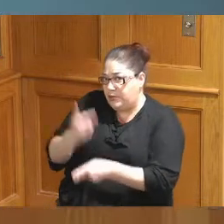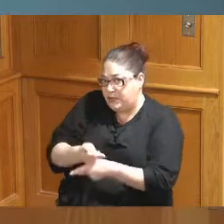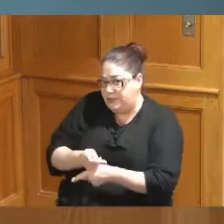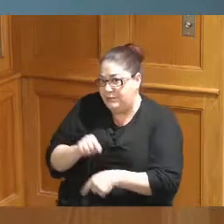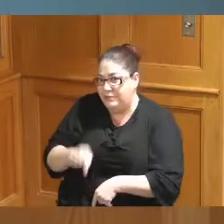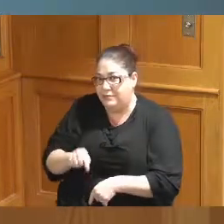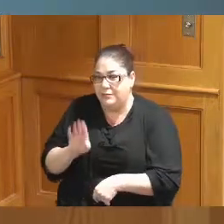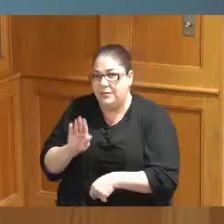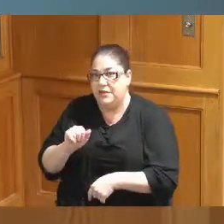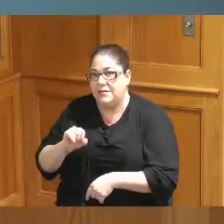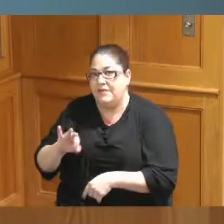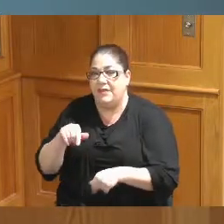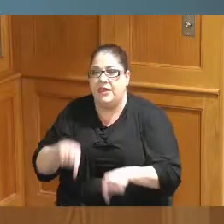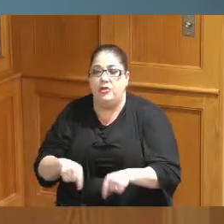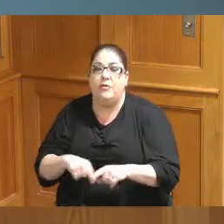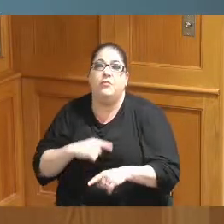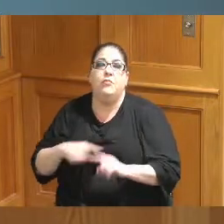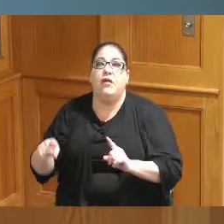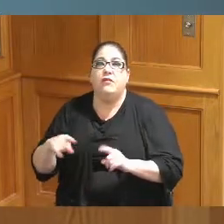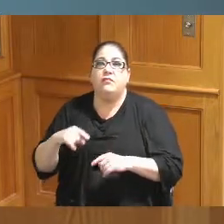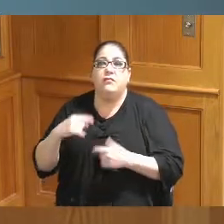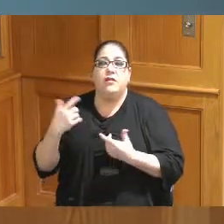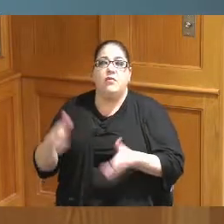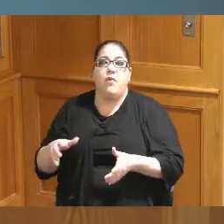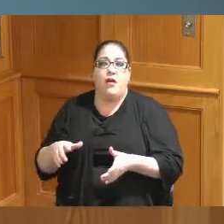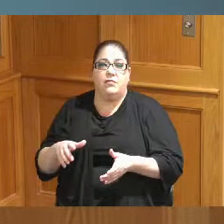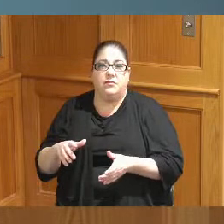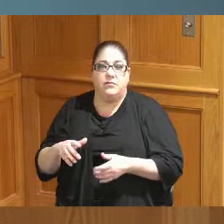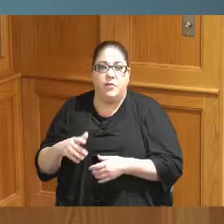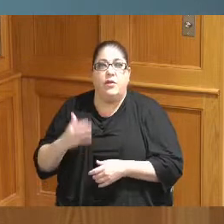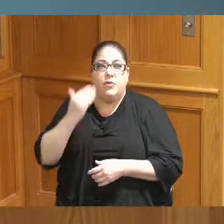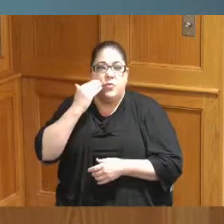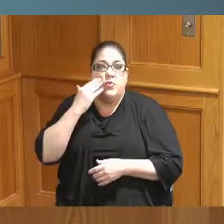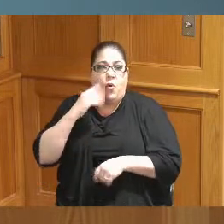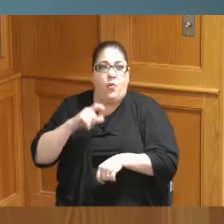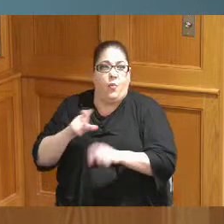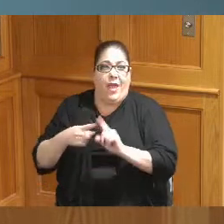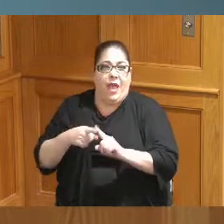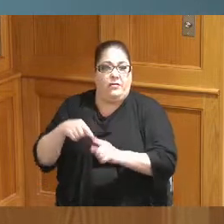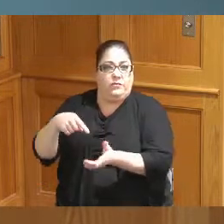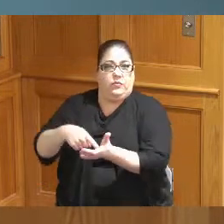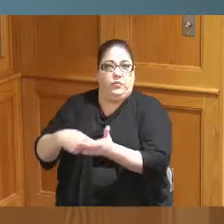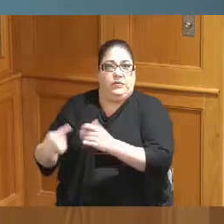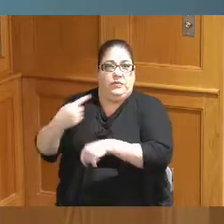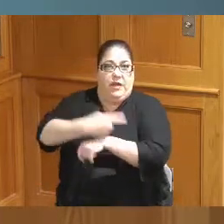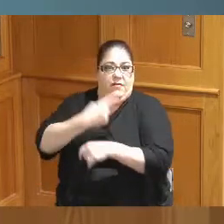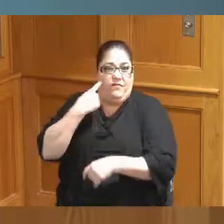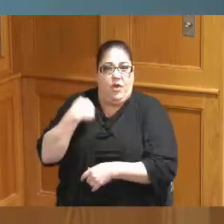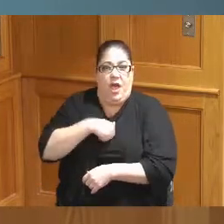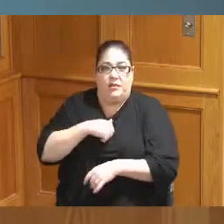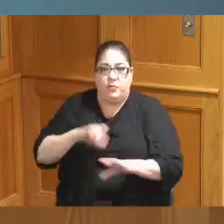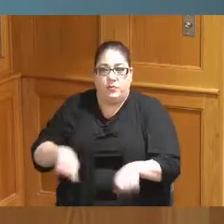then that's a different situation so we need to know what the timeline deadline for us to act and